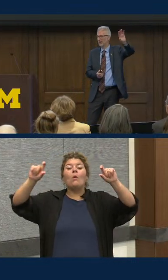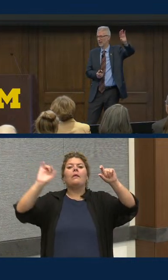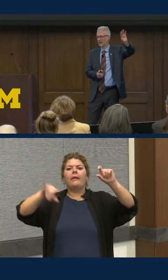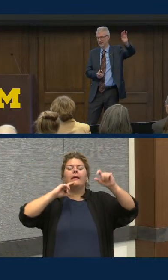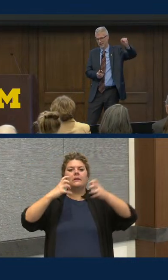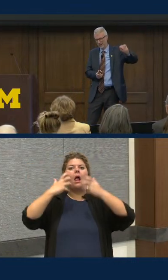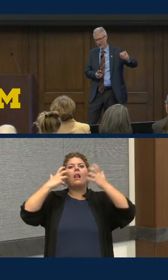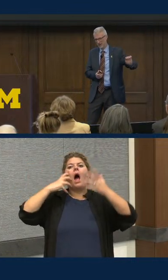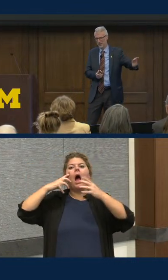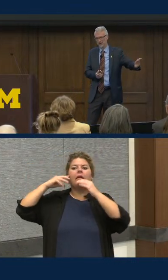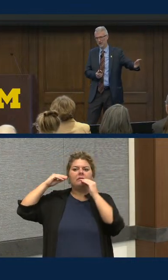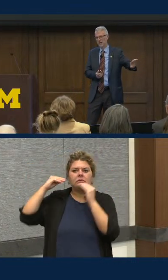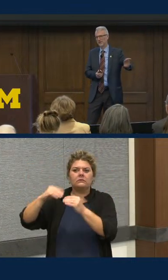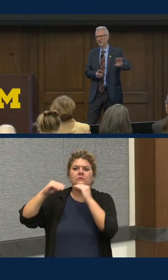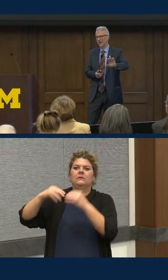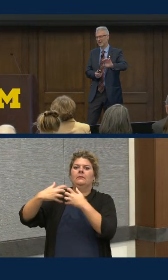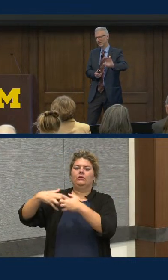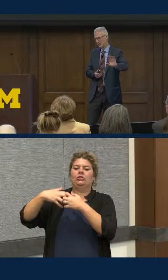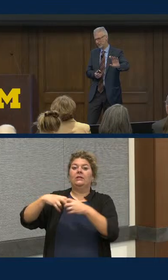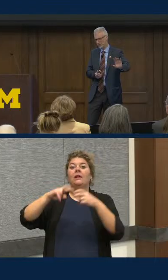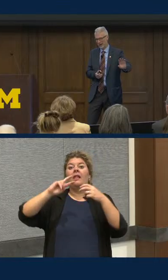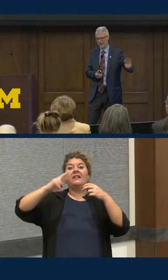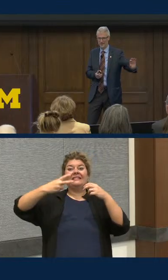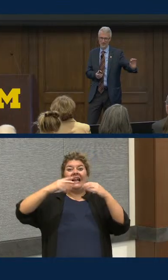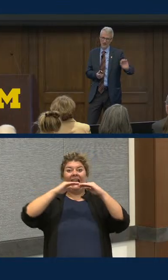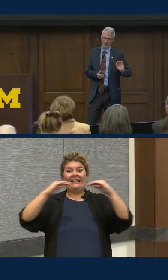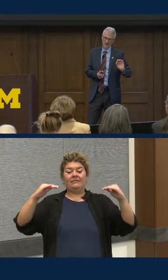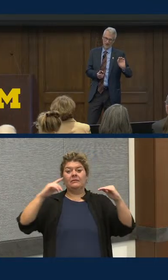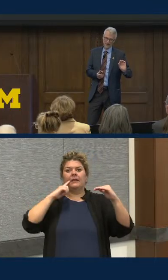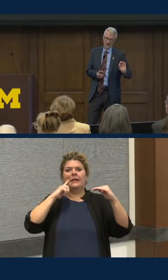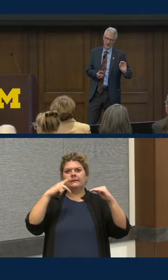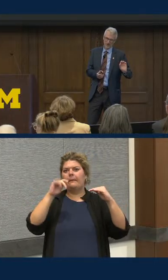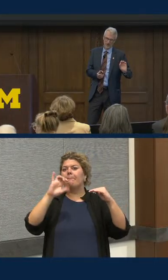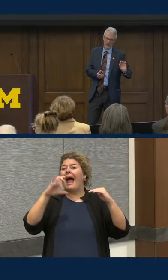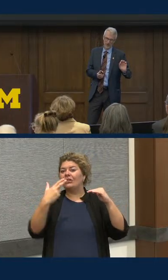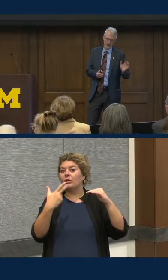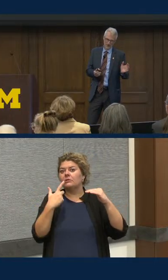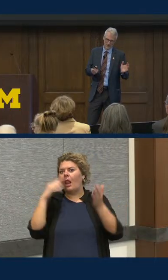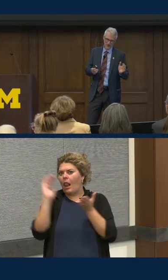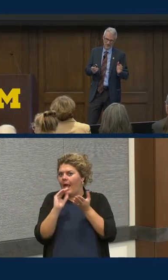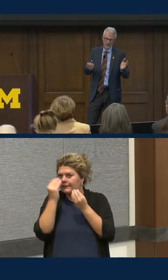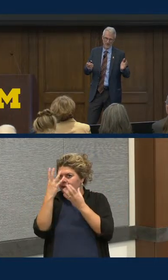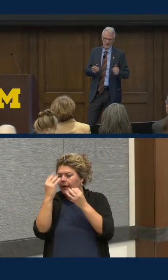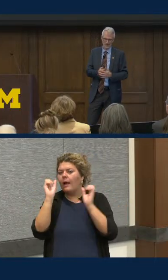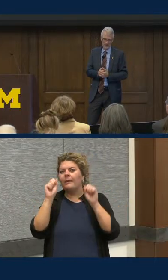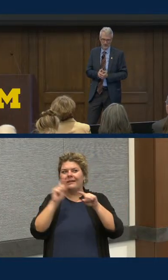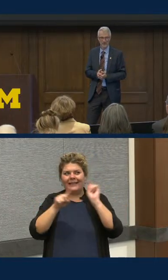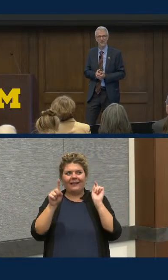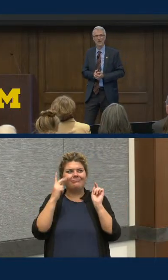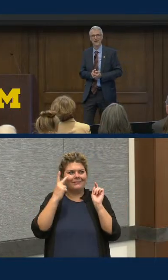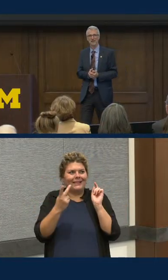row is a method that uses patches and takes less training